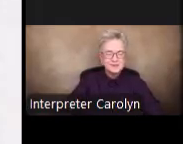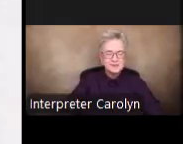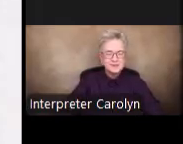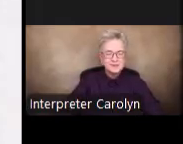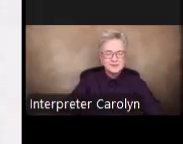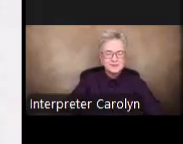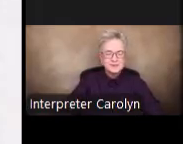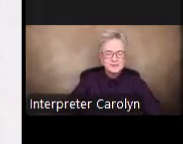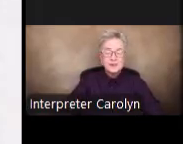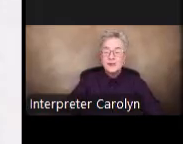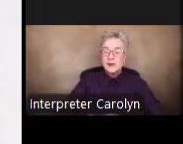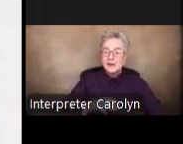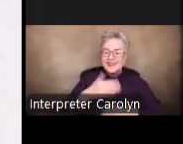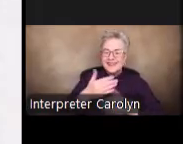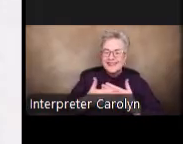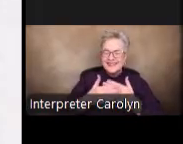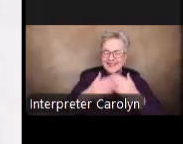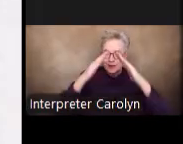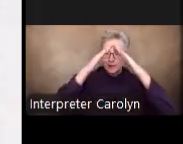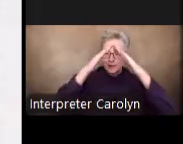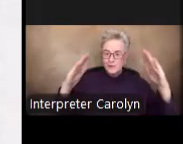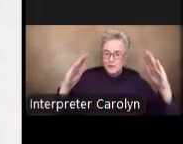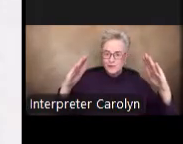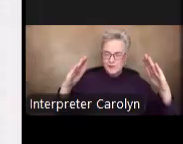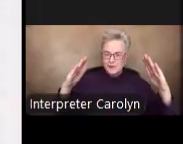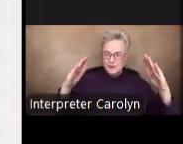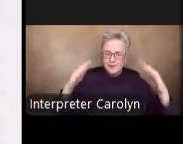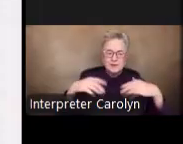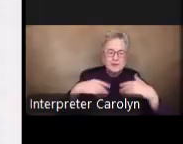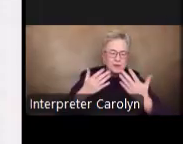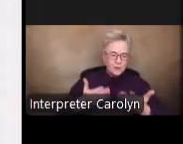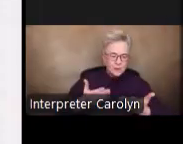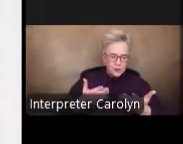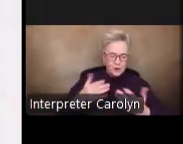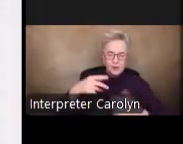and then next we add the roof trusses, or porosity, intonation and shape.